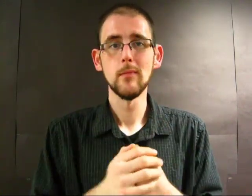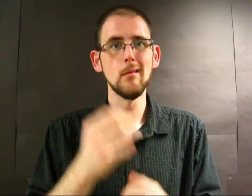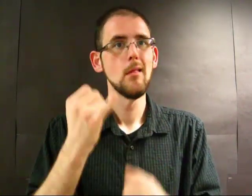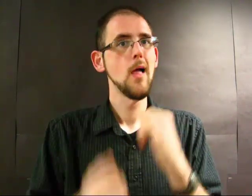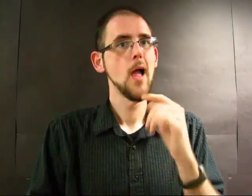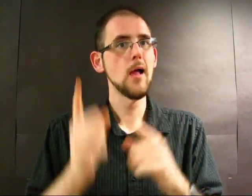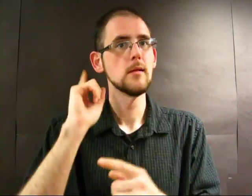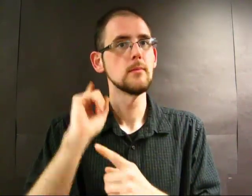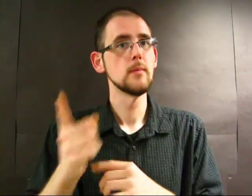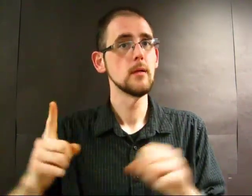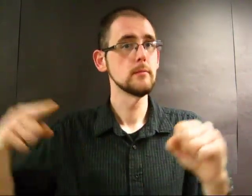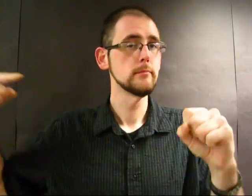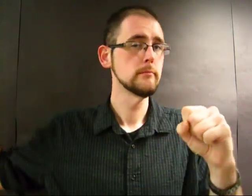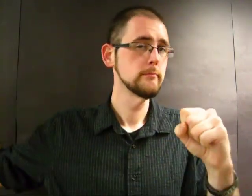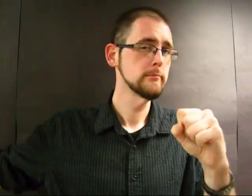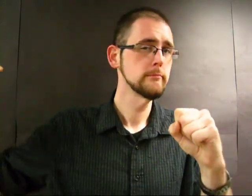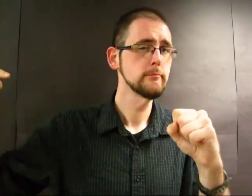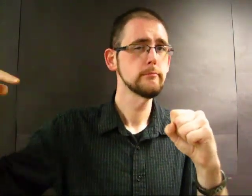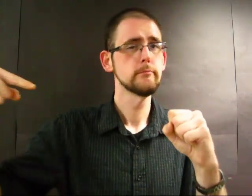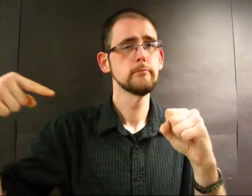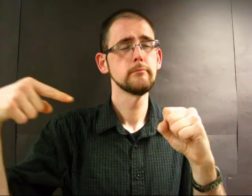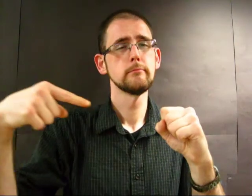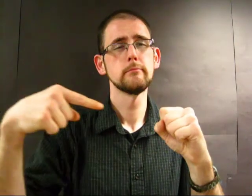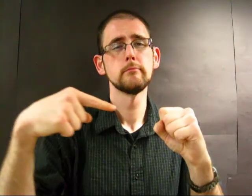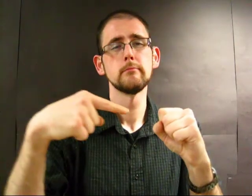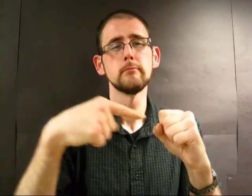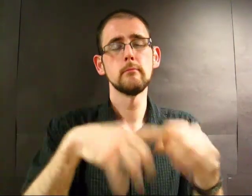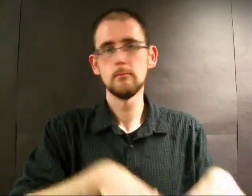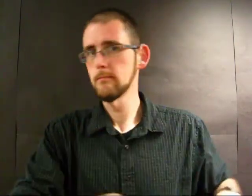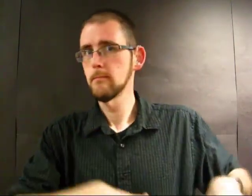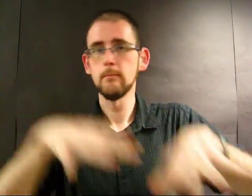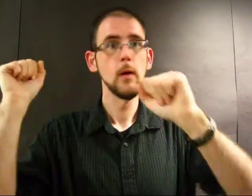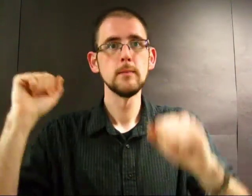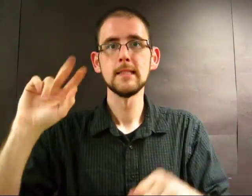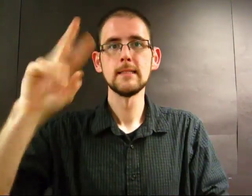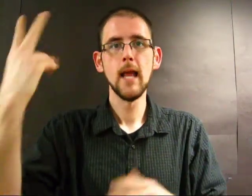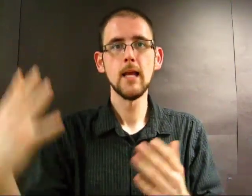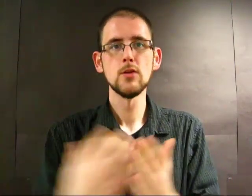At the very last minute, as the comet is impacting the planet, he finds himself with a second chance.